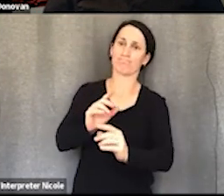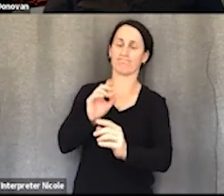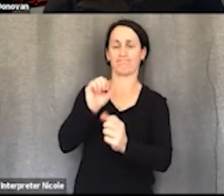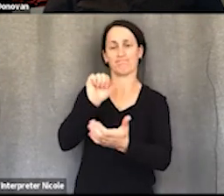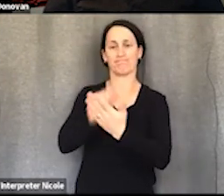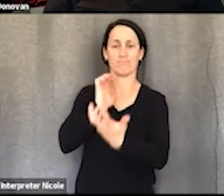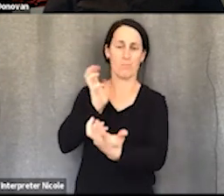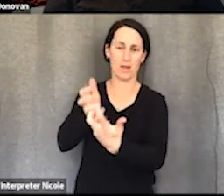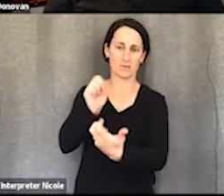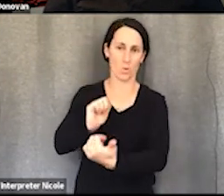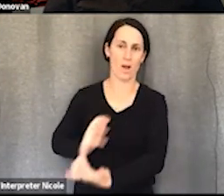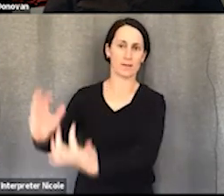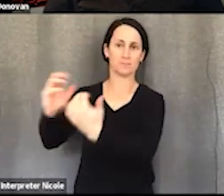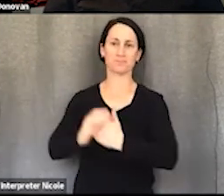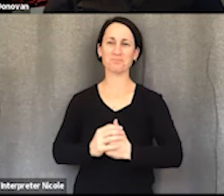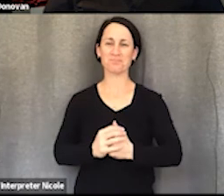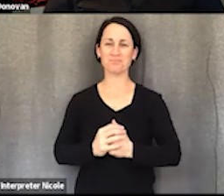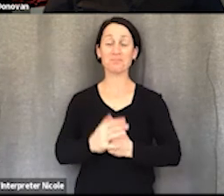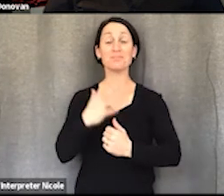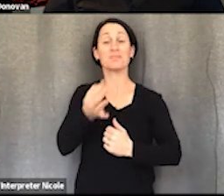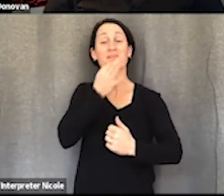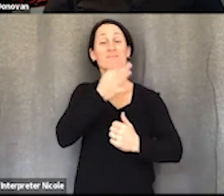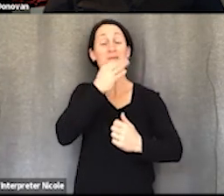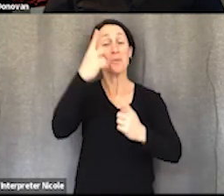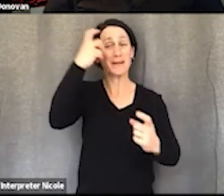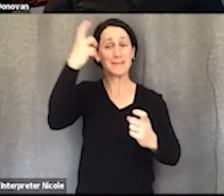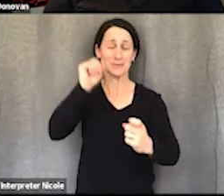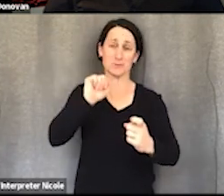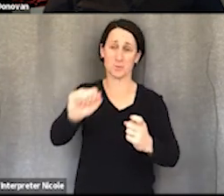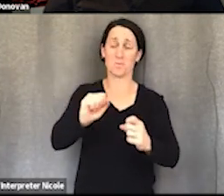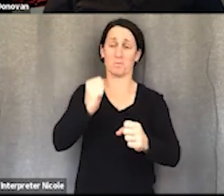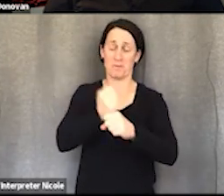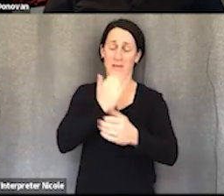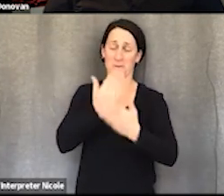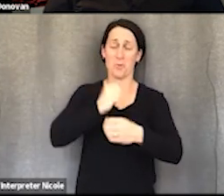Thanking your teams for staying vigilant. They are literal you doing an incredible job. We continue to get